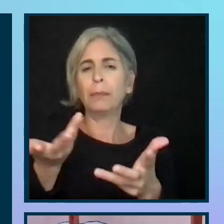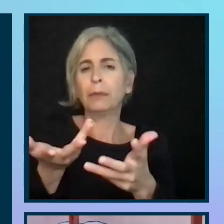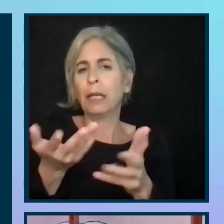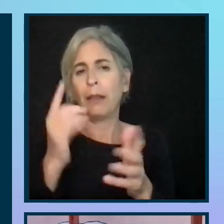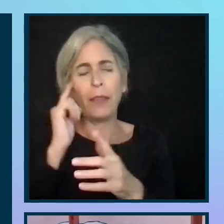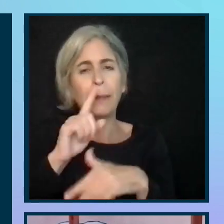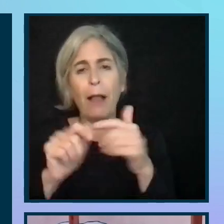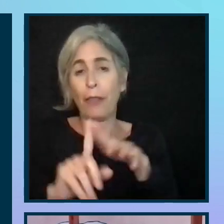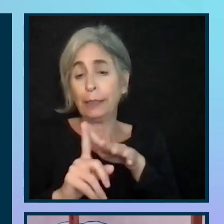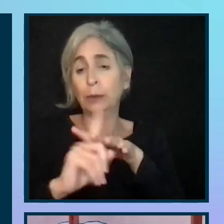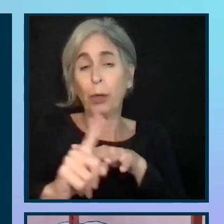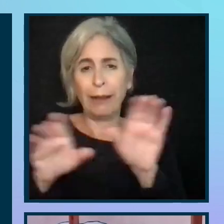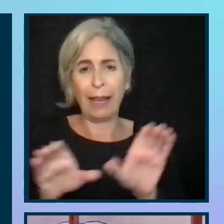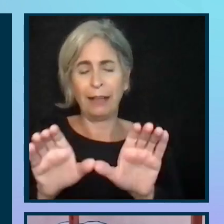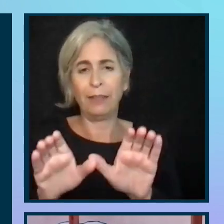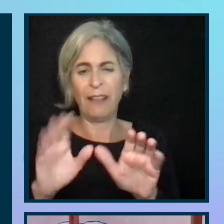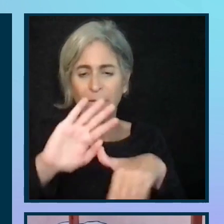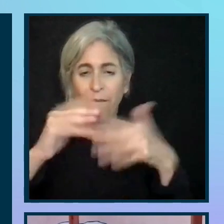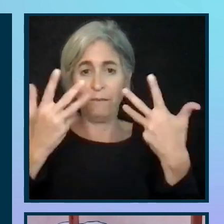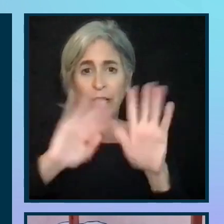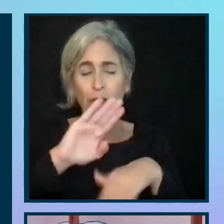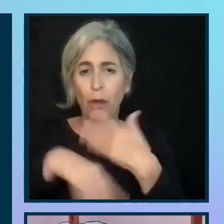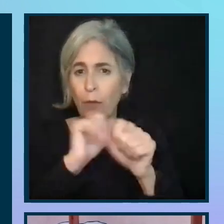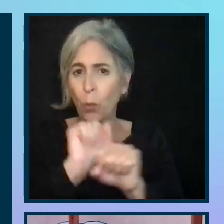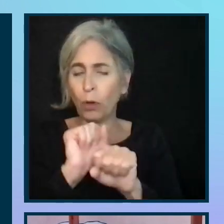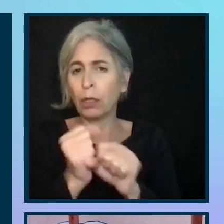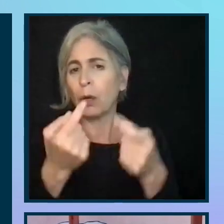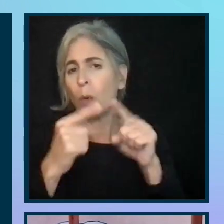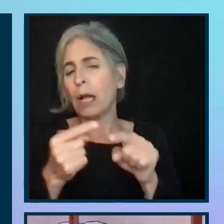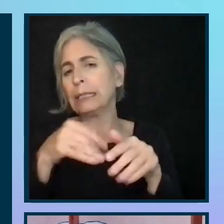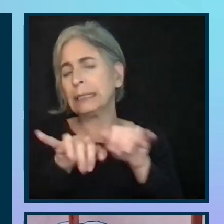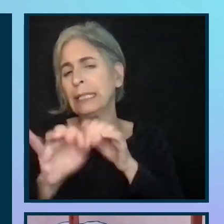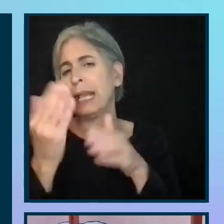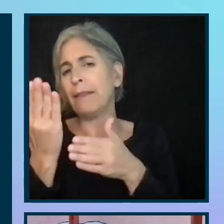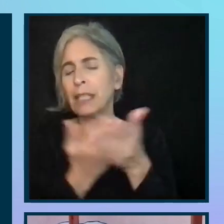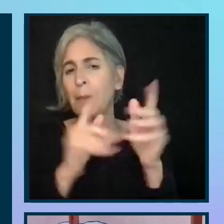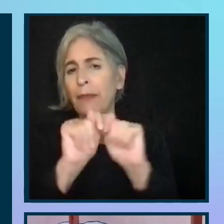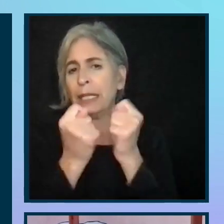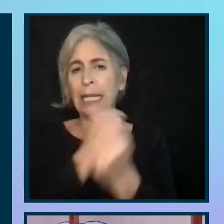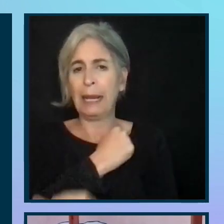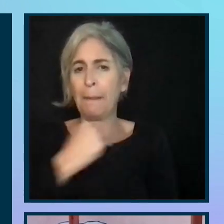and get their work done while only having a few team members dive into the first drafts